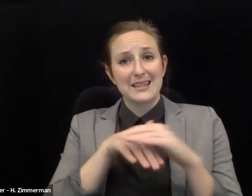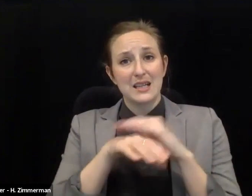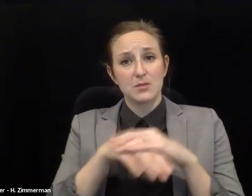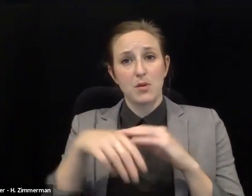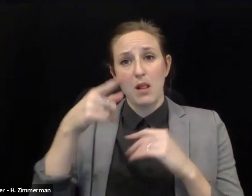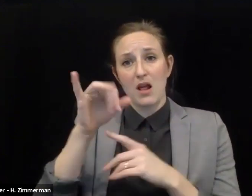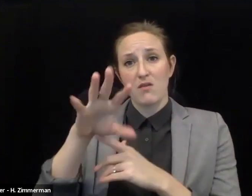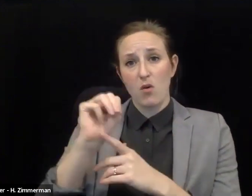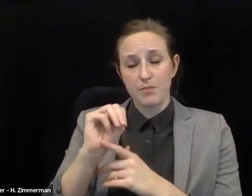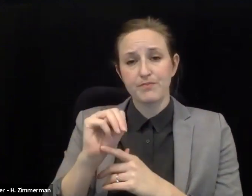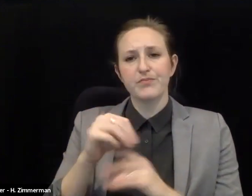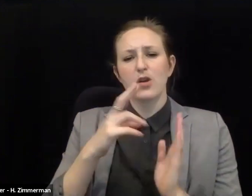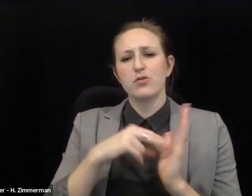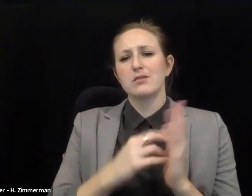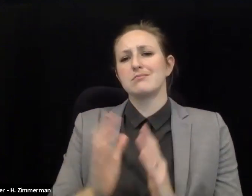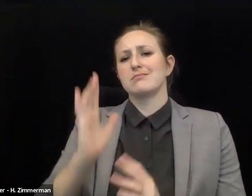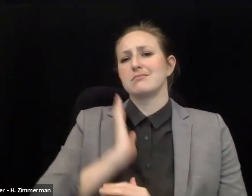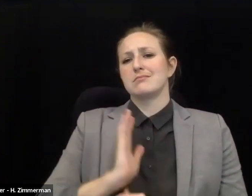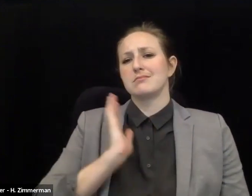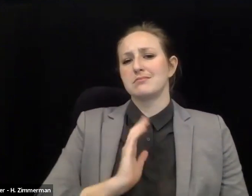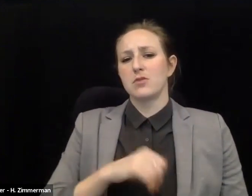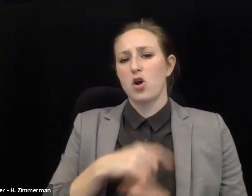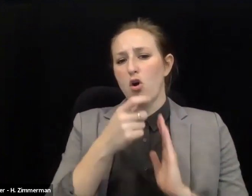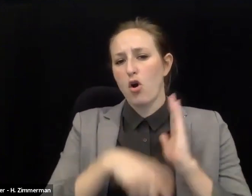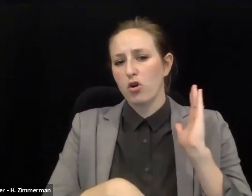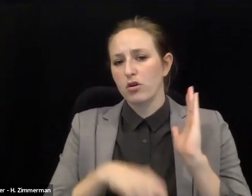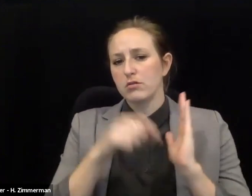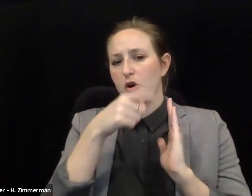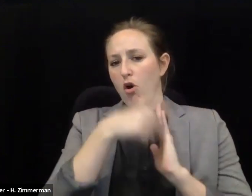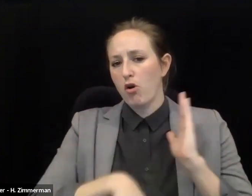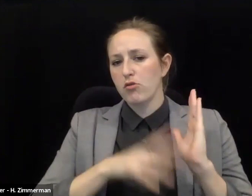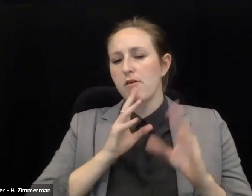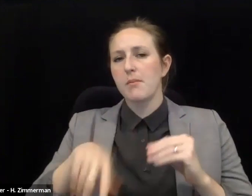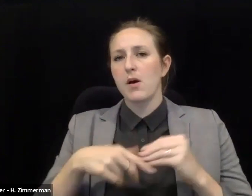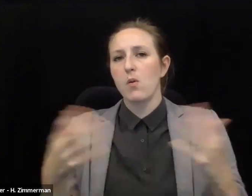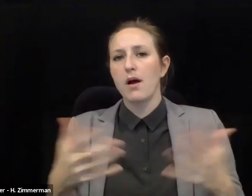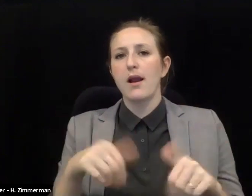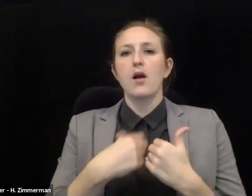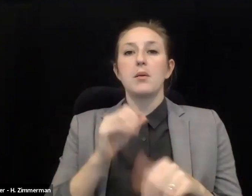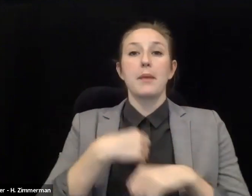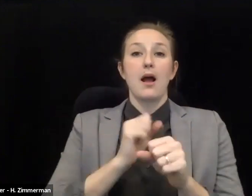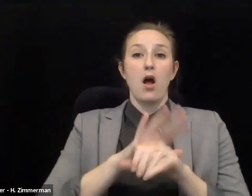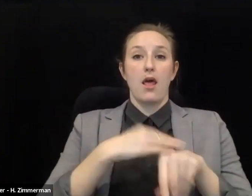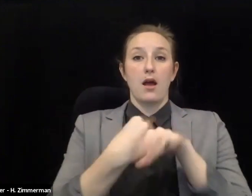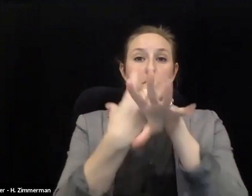reading a while back an article on how to Make virtual webinars accessible. And one of the people. Groups, they mentioned